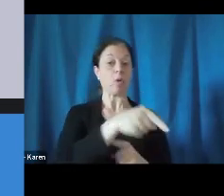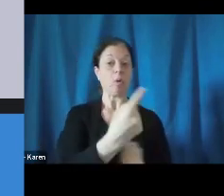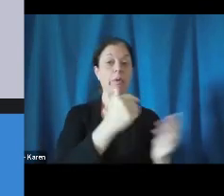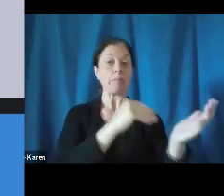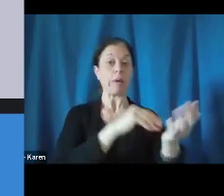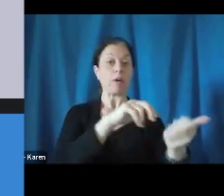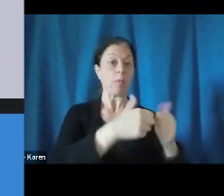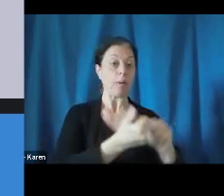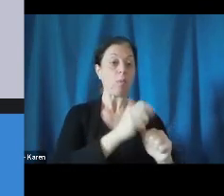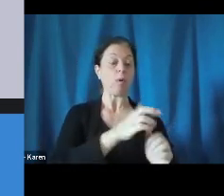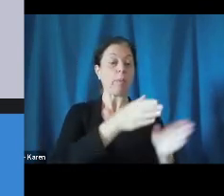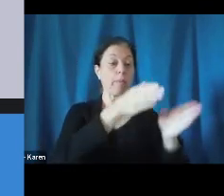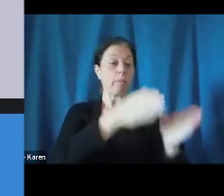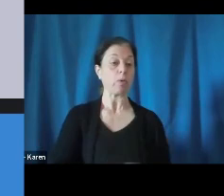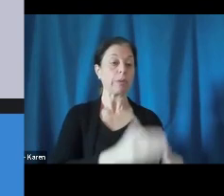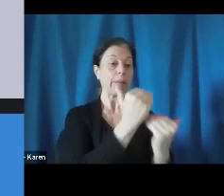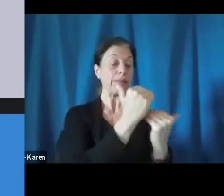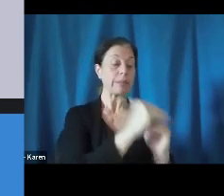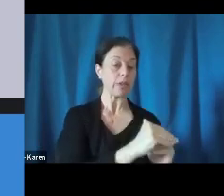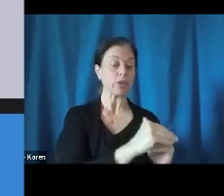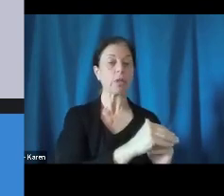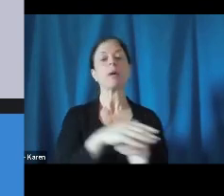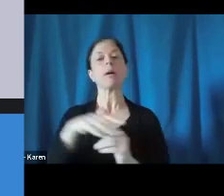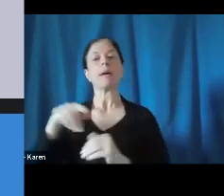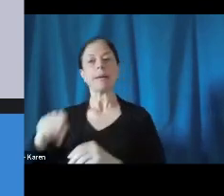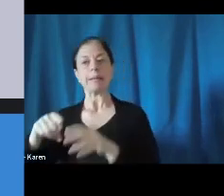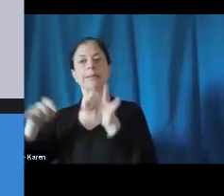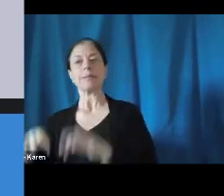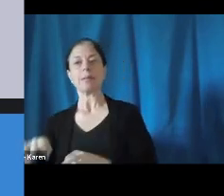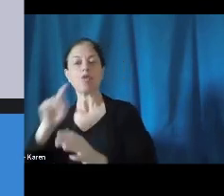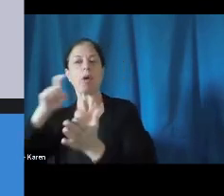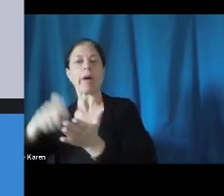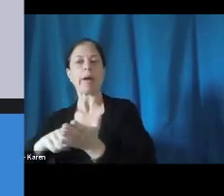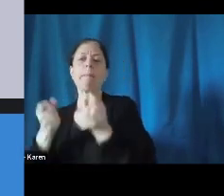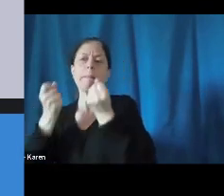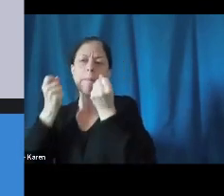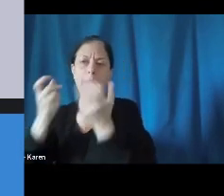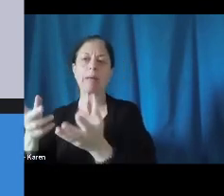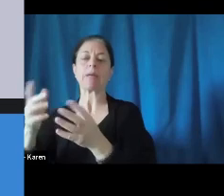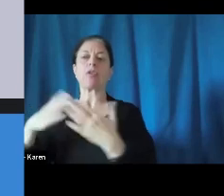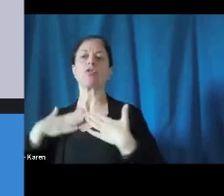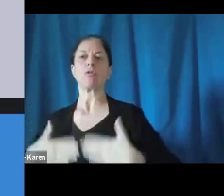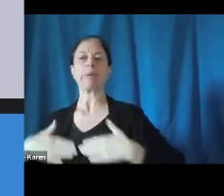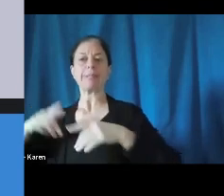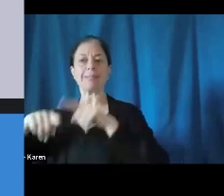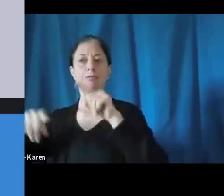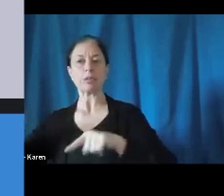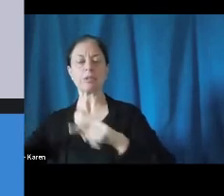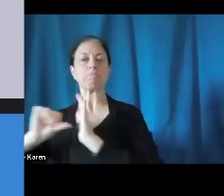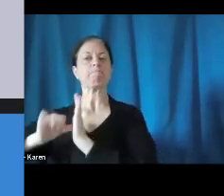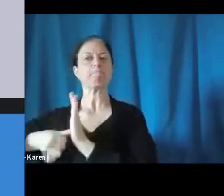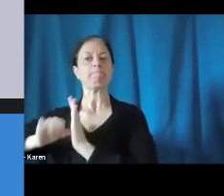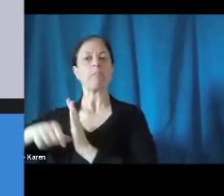race, gender or ethnicity. Instead of framing disability only as a medical problem or personal limitation this perspective recognizes it as one of many